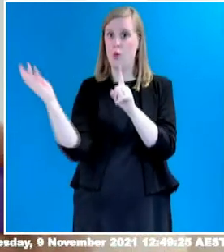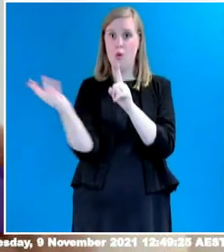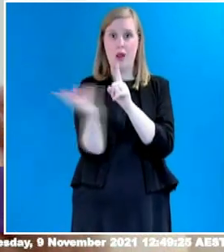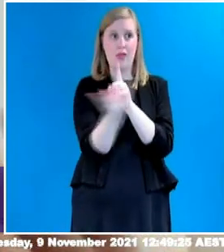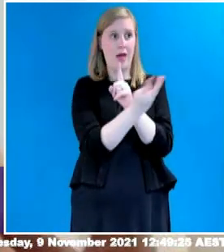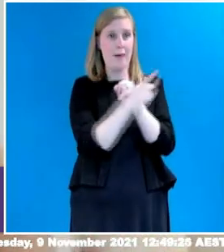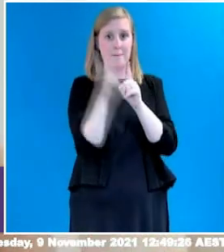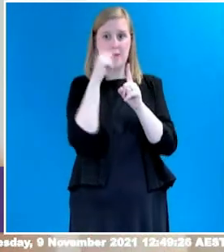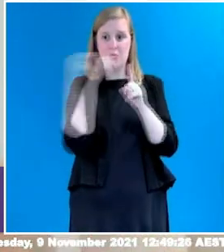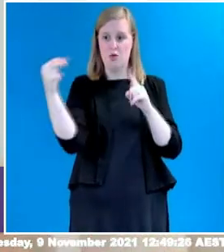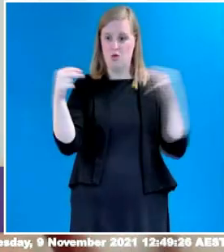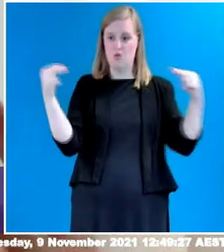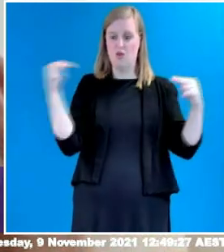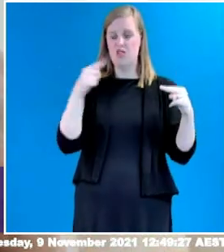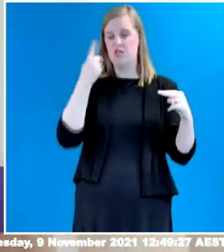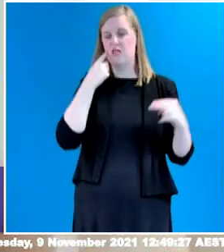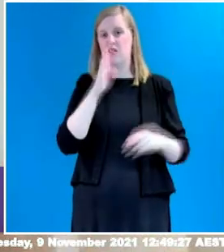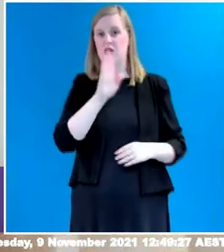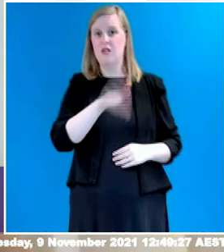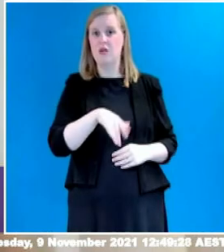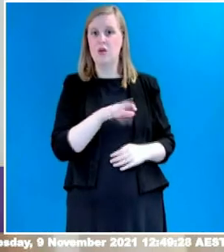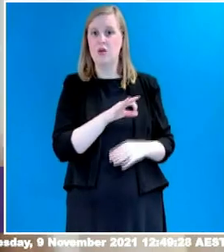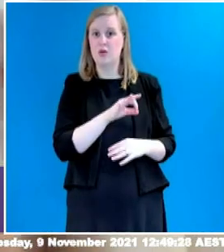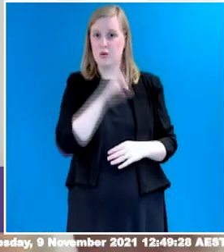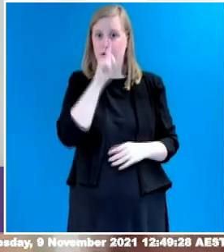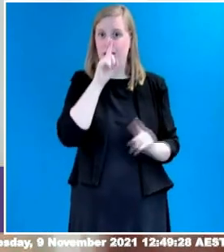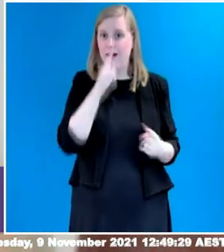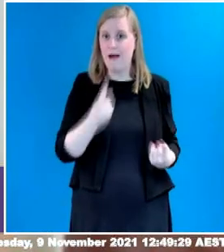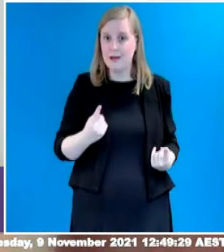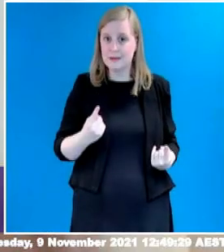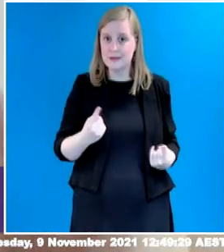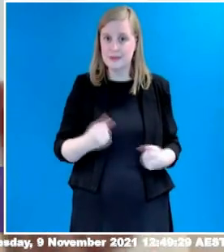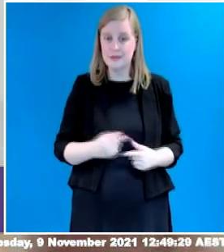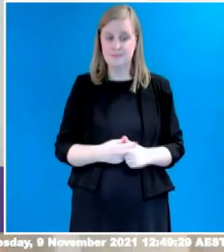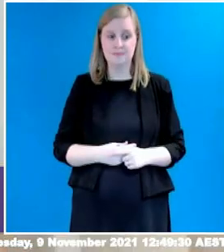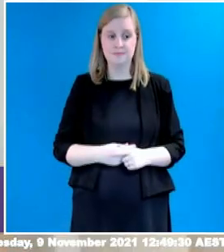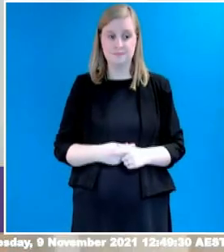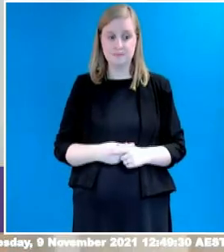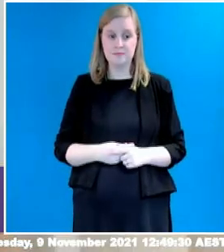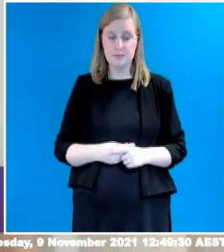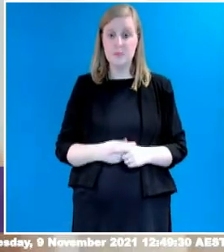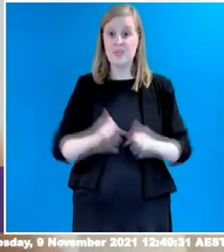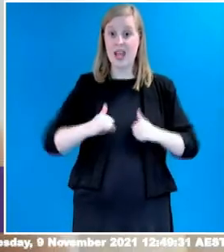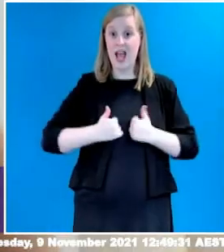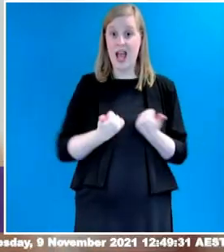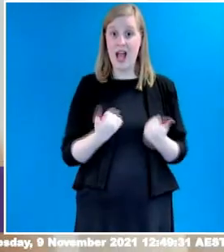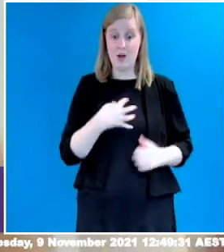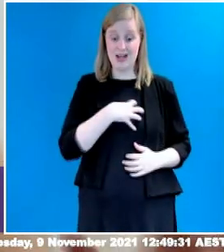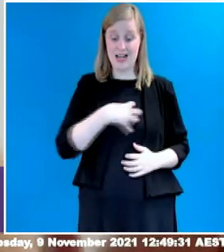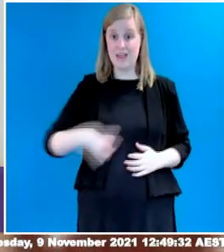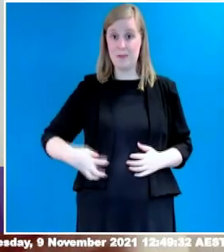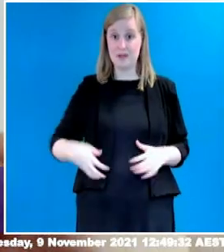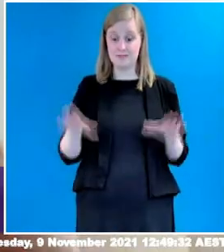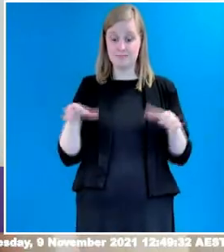I have had people saying in political forums --- our mainstream political parties are appalling at this.